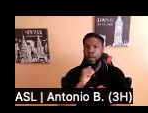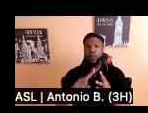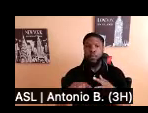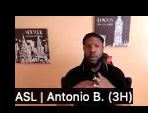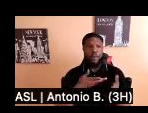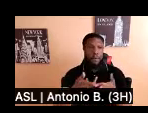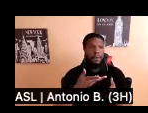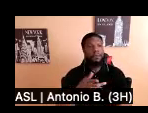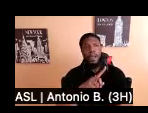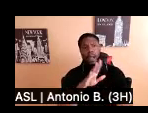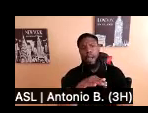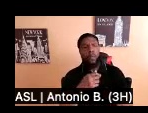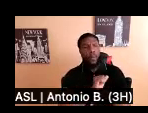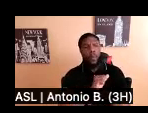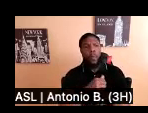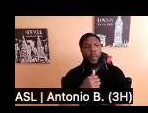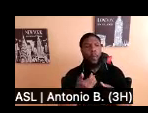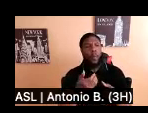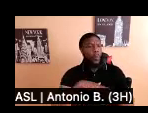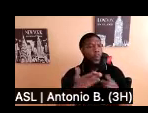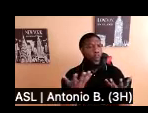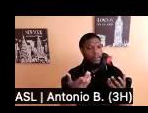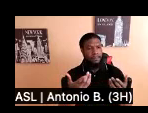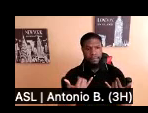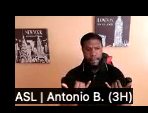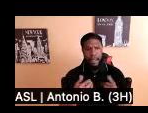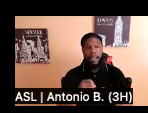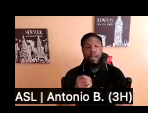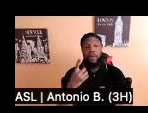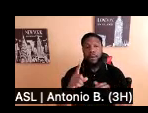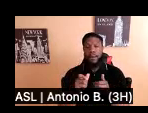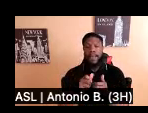in the case of asynchronous response, the first margin comments aren't immediately